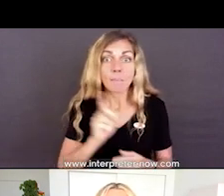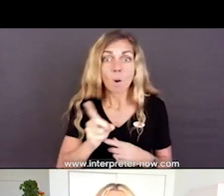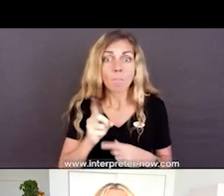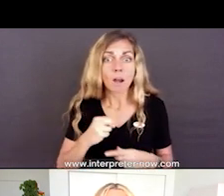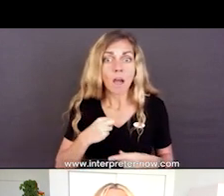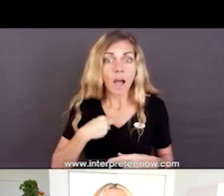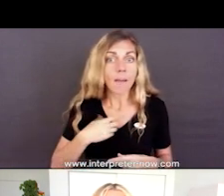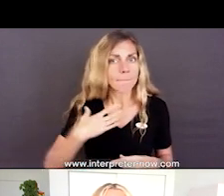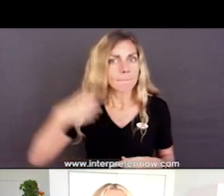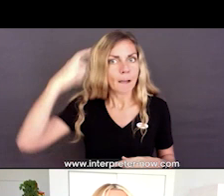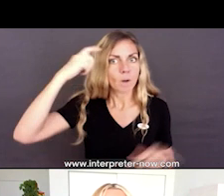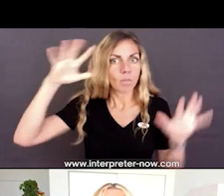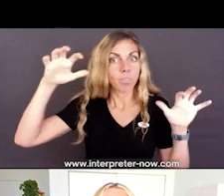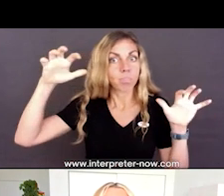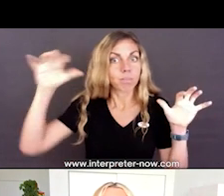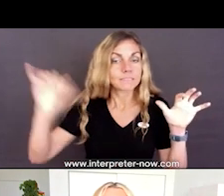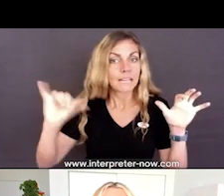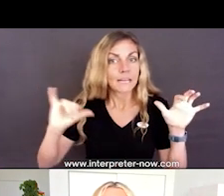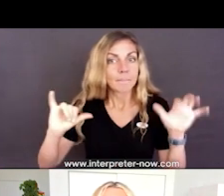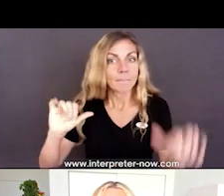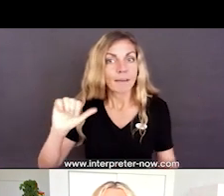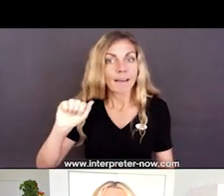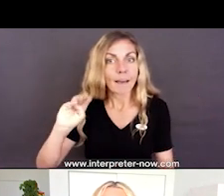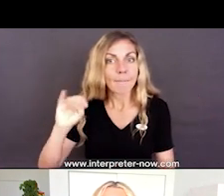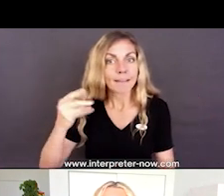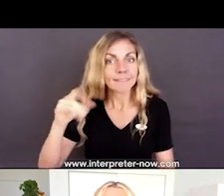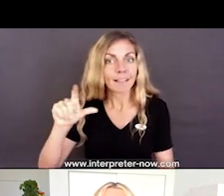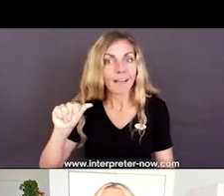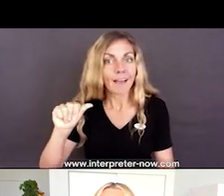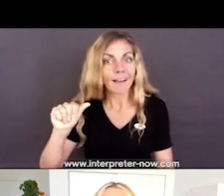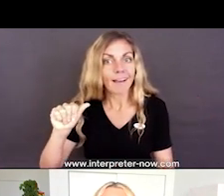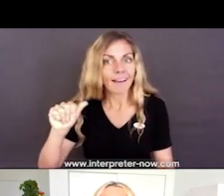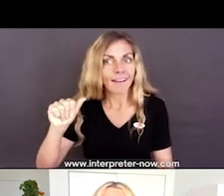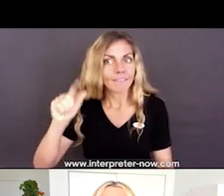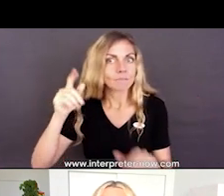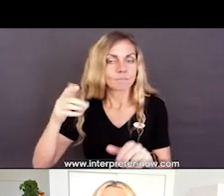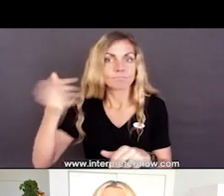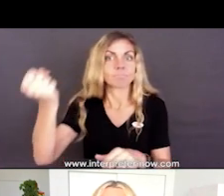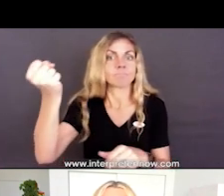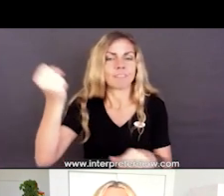In the moment, I will say that I had an amygdala hijack myself and I didn't respond.